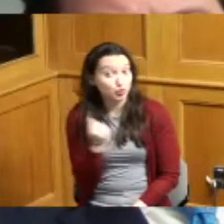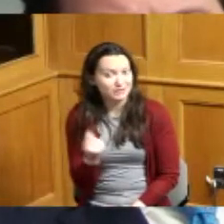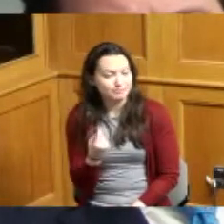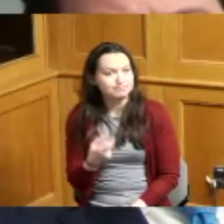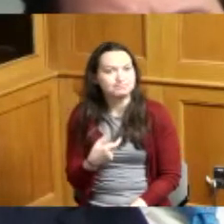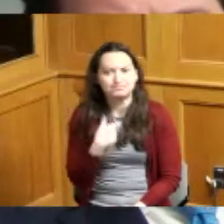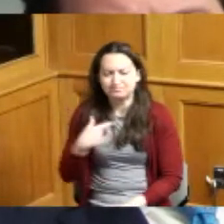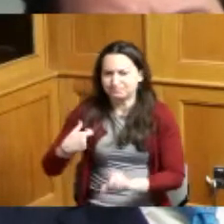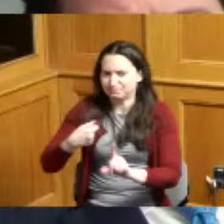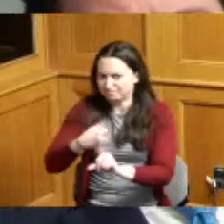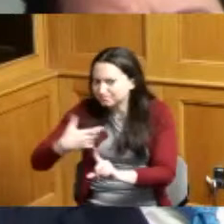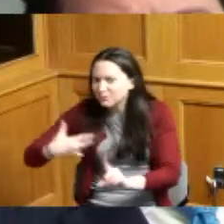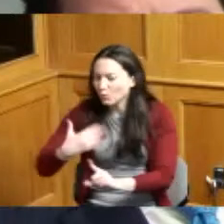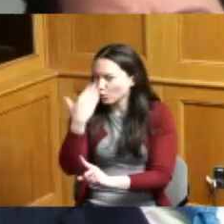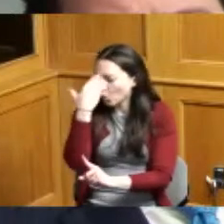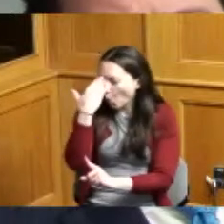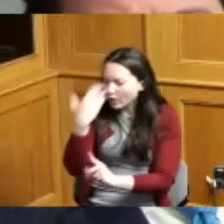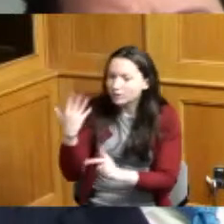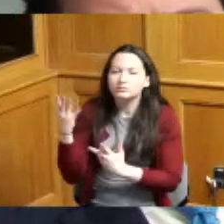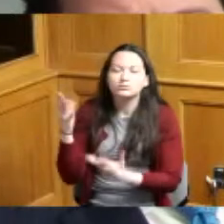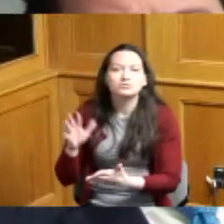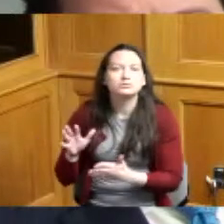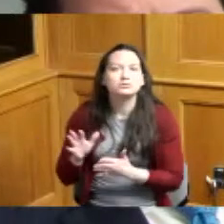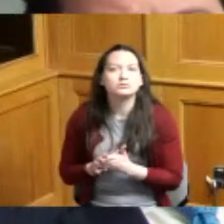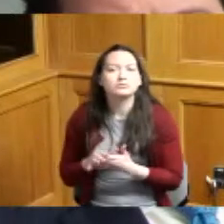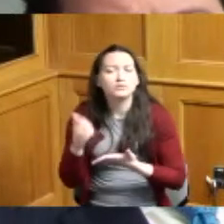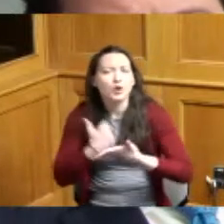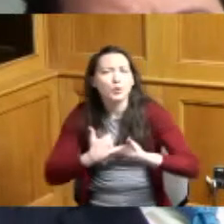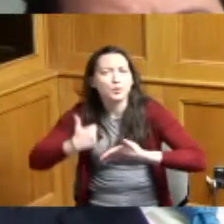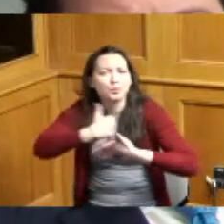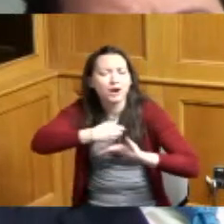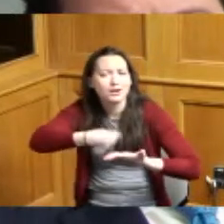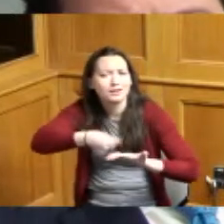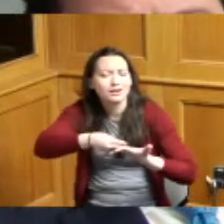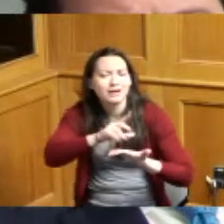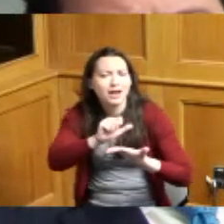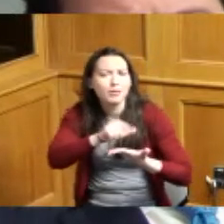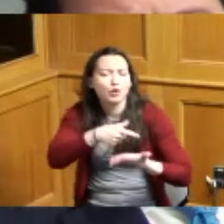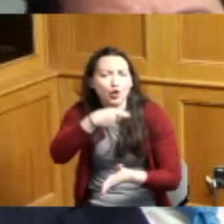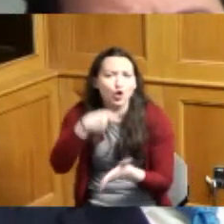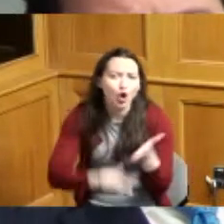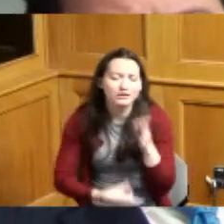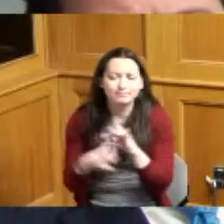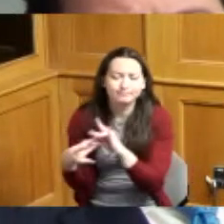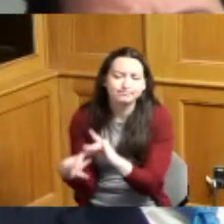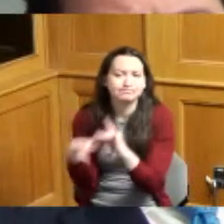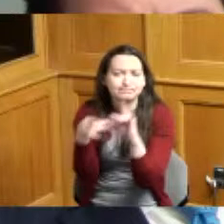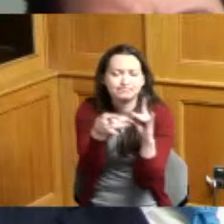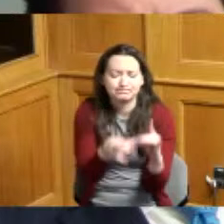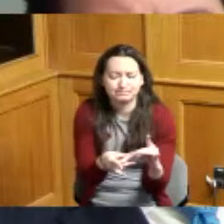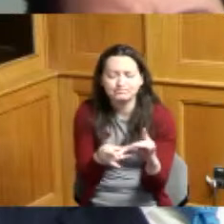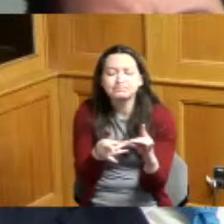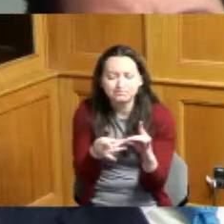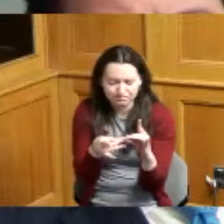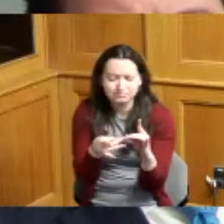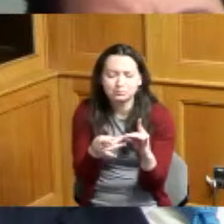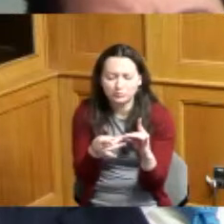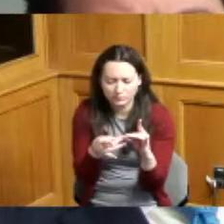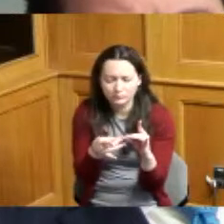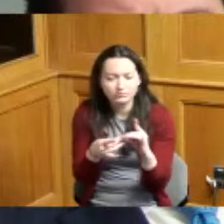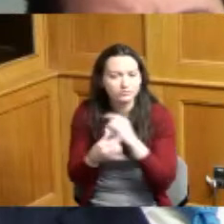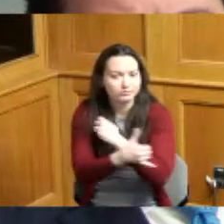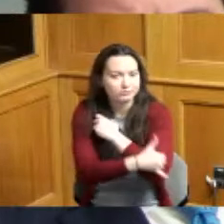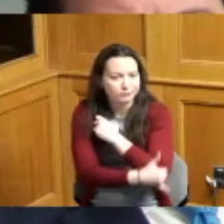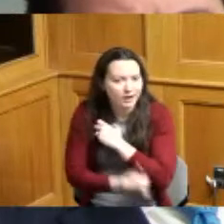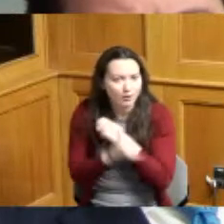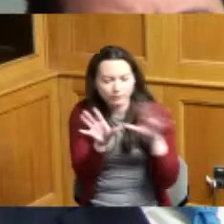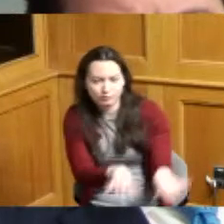as we are aware of it the primary capital costs associated uh with the county serving as a stadium